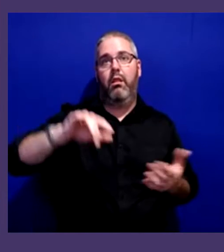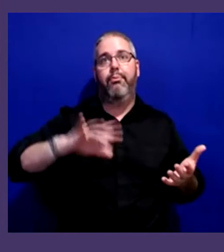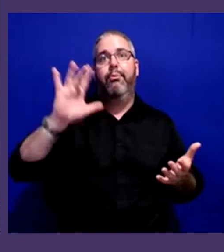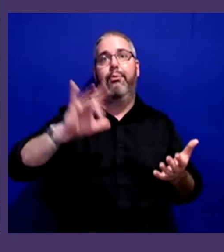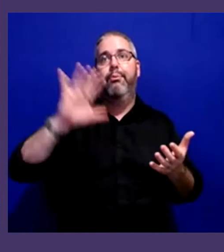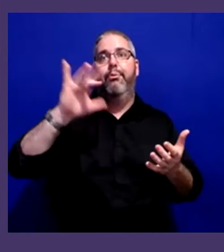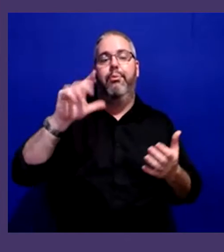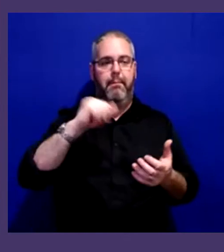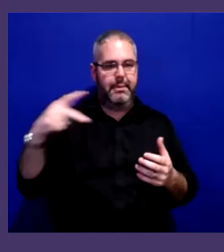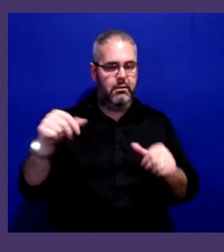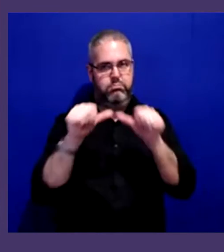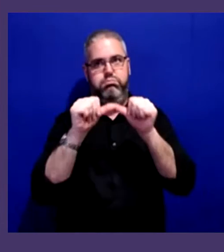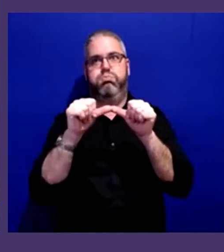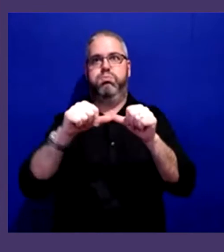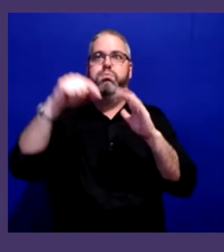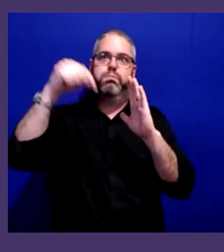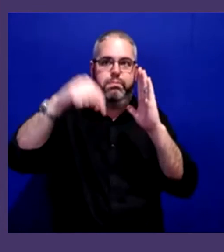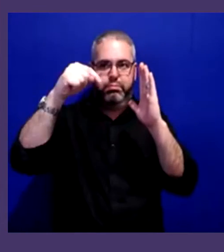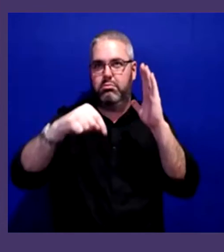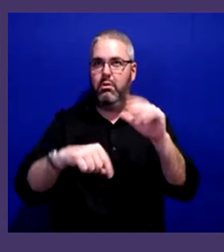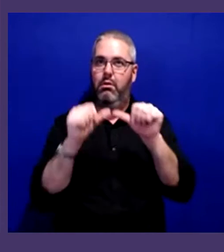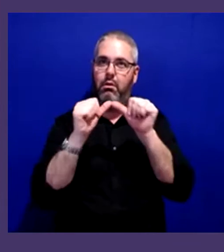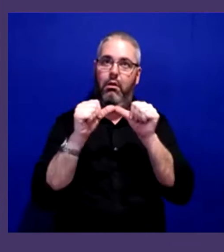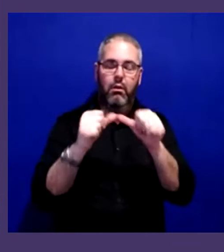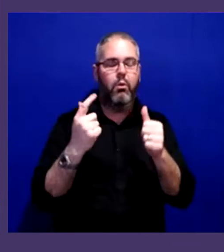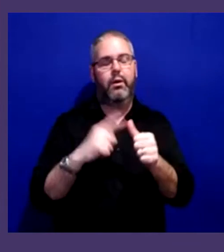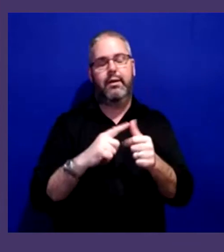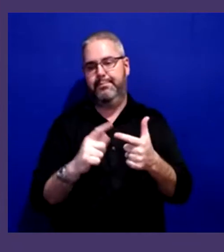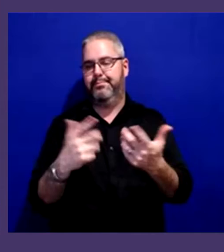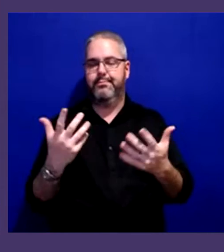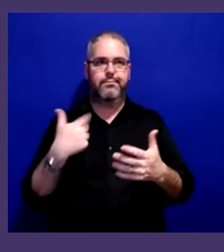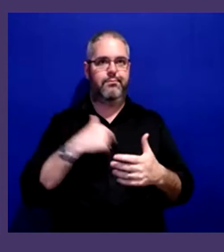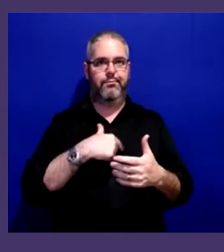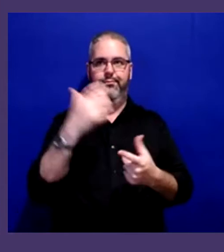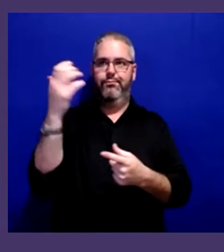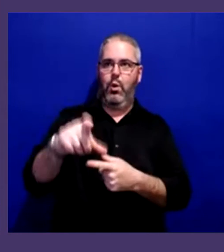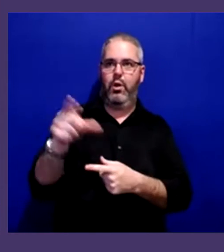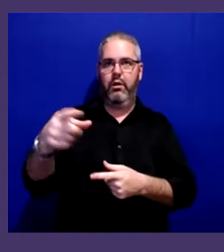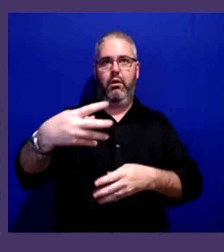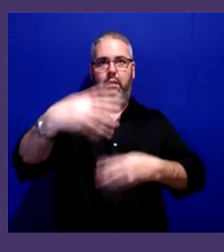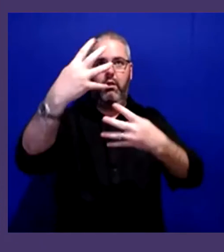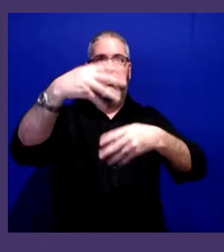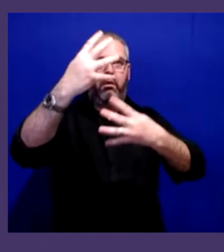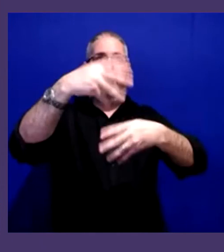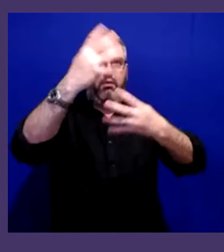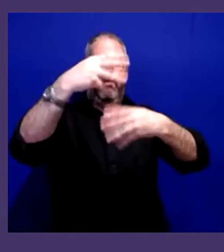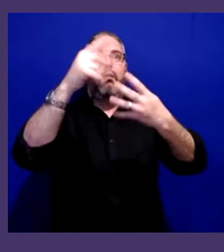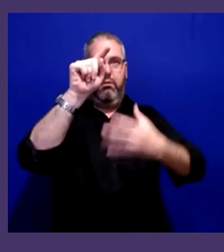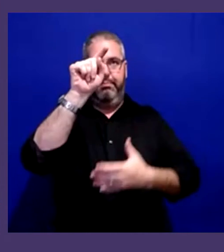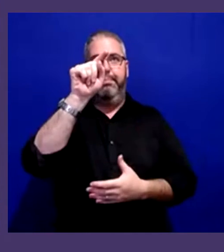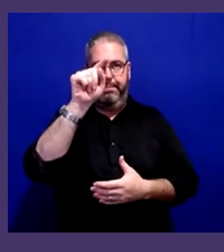But when we have infinite scroll we're kind of forcing people to keep on going, and it's difficult for a subset of users